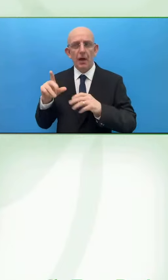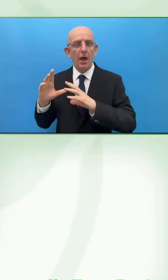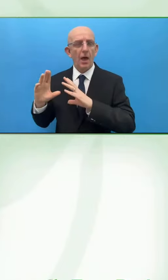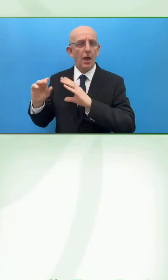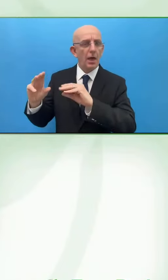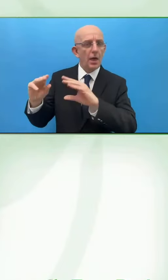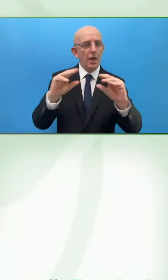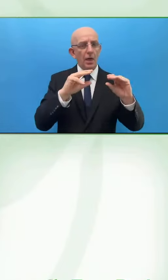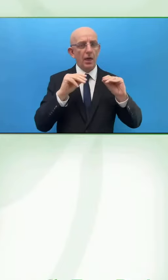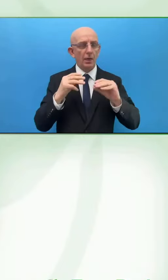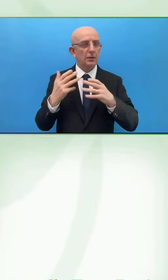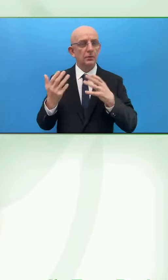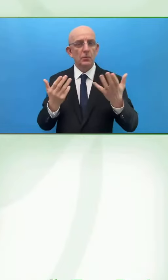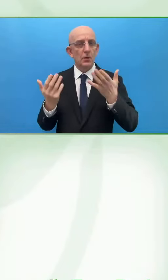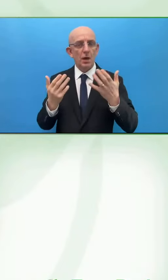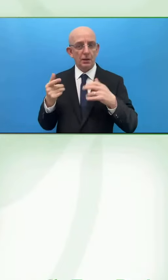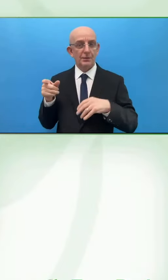Thank you, Melanie.